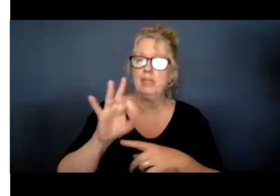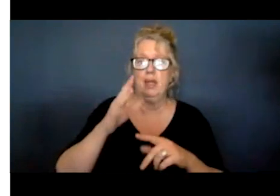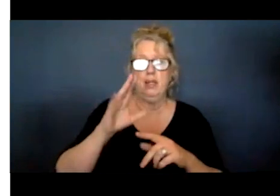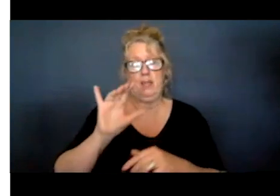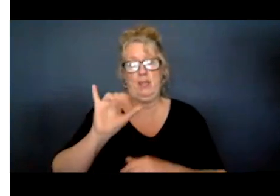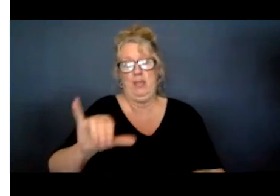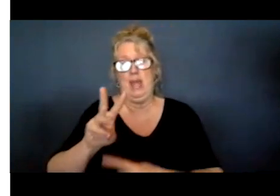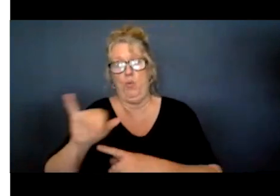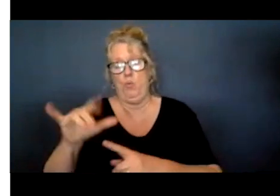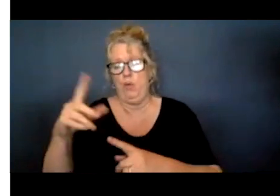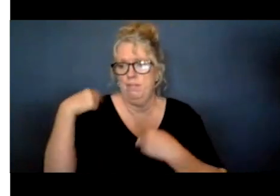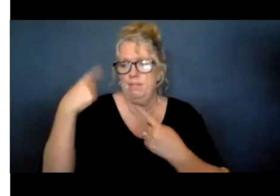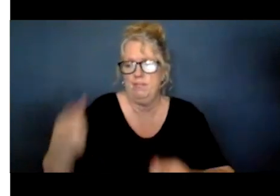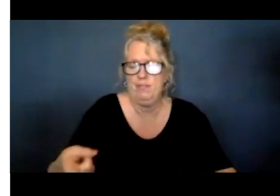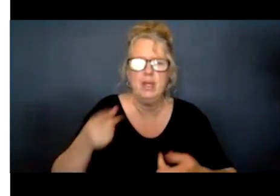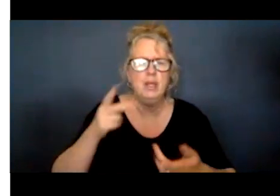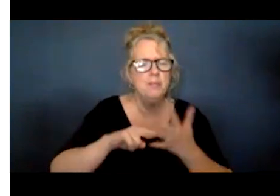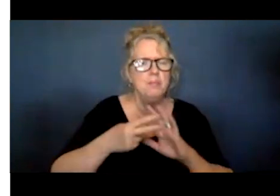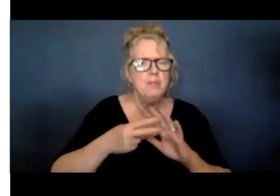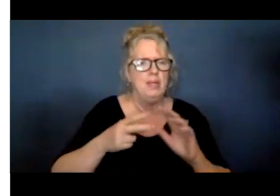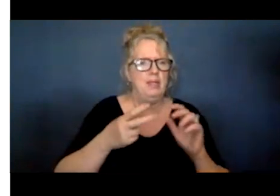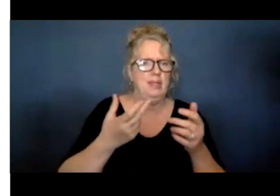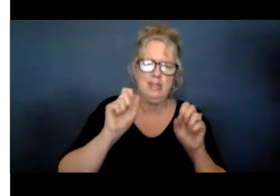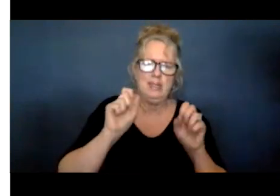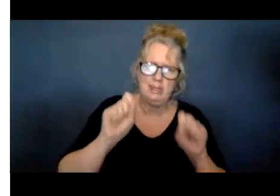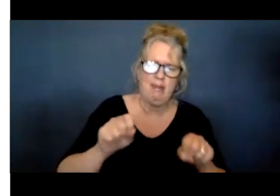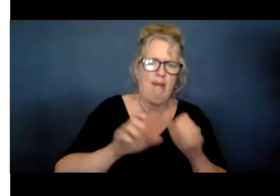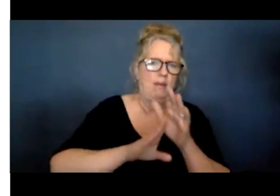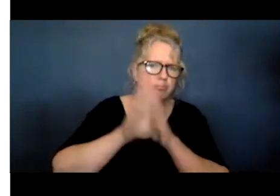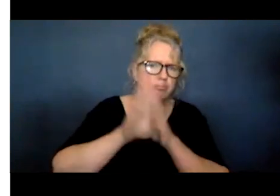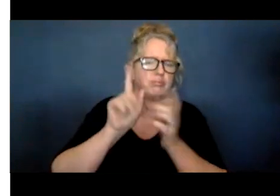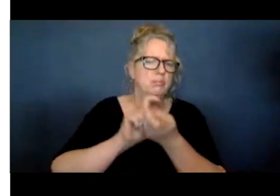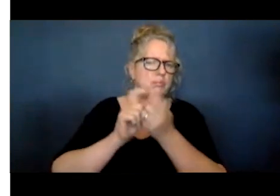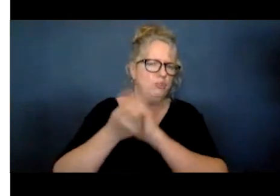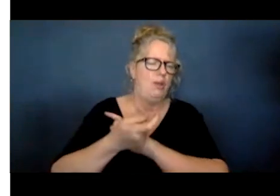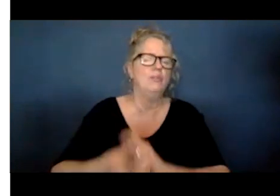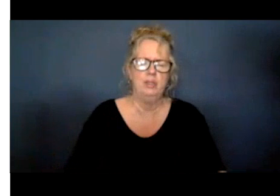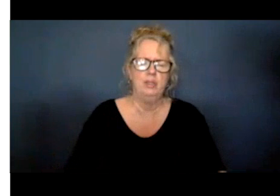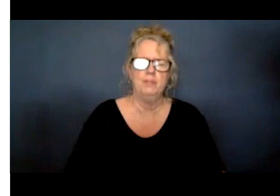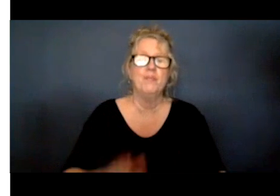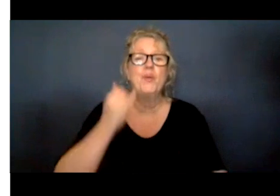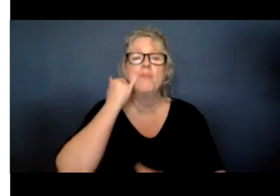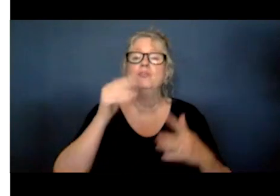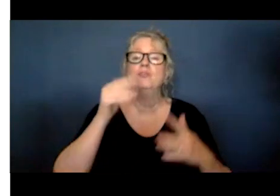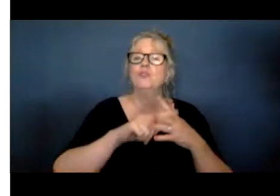way doesn’t mean it can’t or shouldn’t evolve. Imagine starting a new job and being sat down